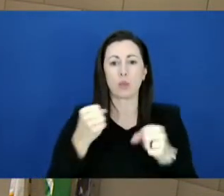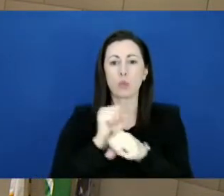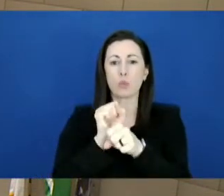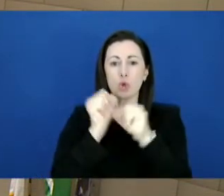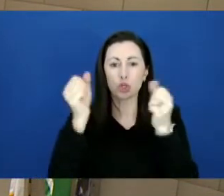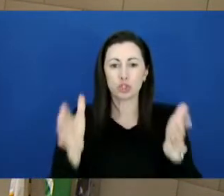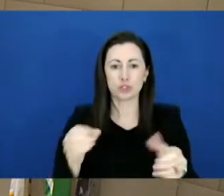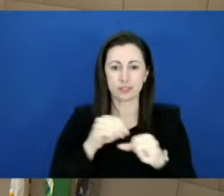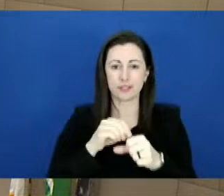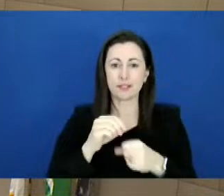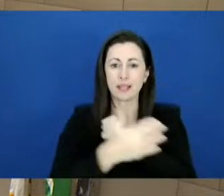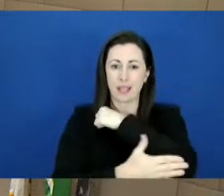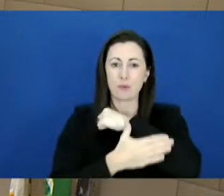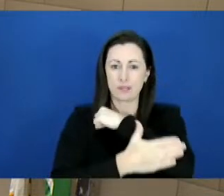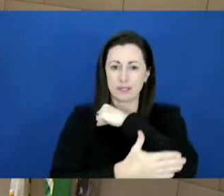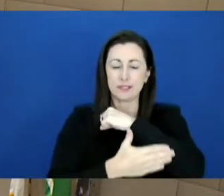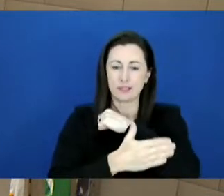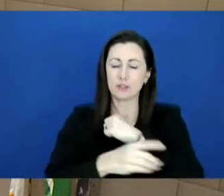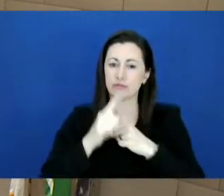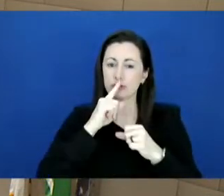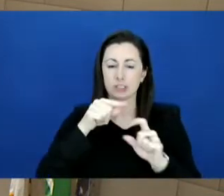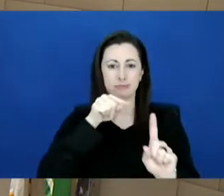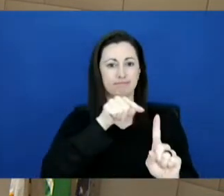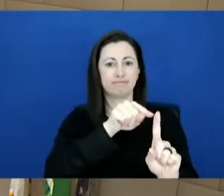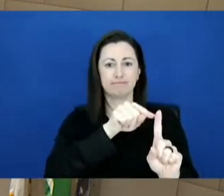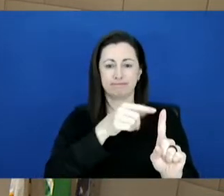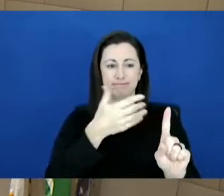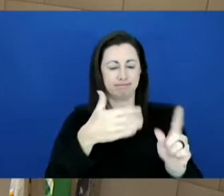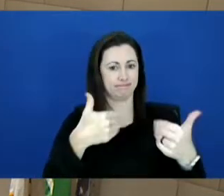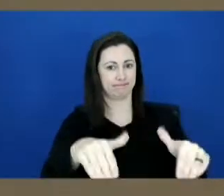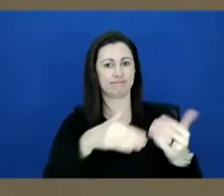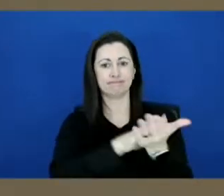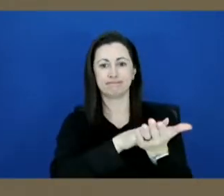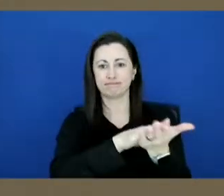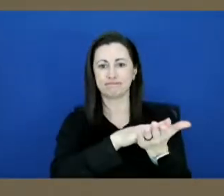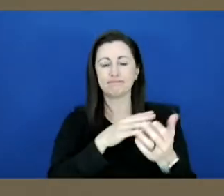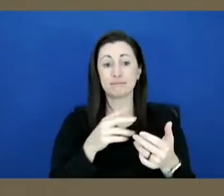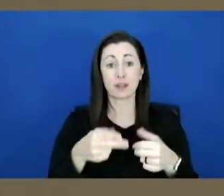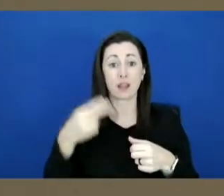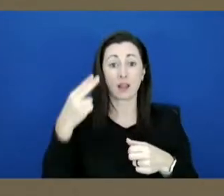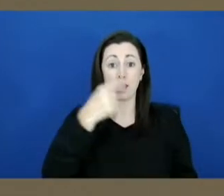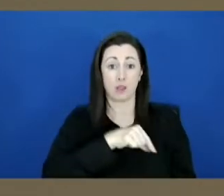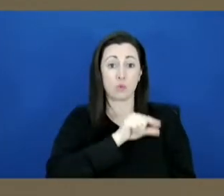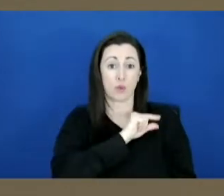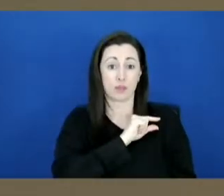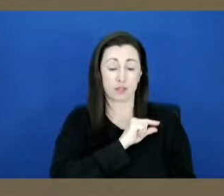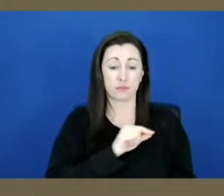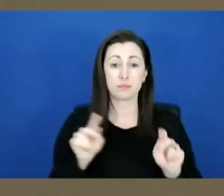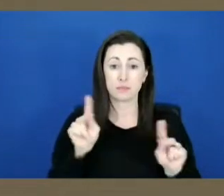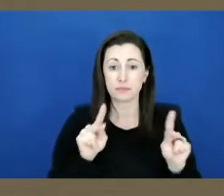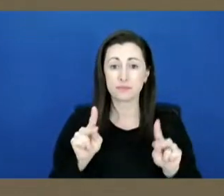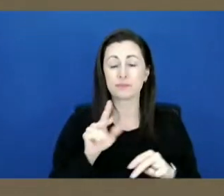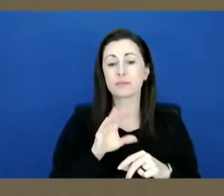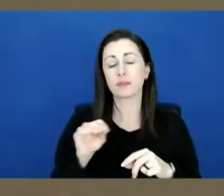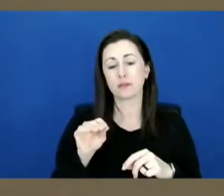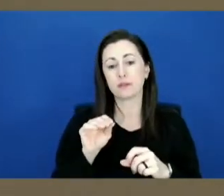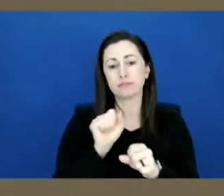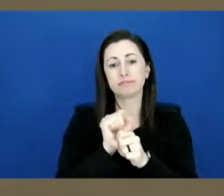WORKERS FROM THE COUNTY.